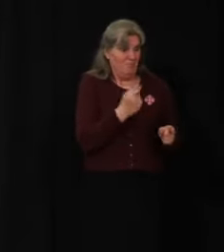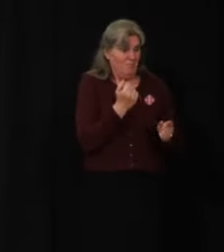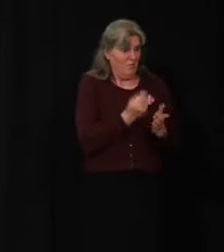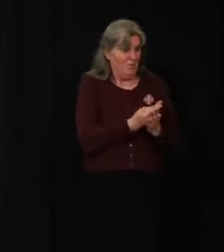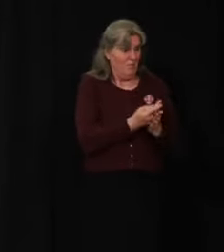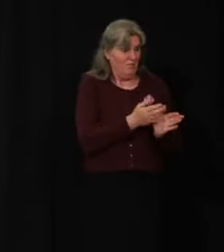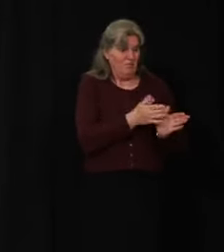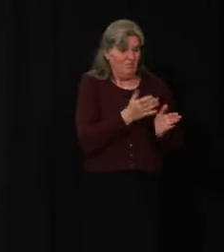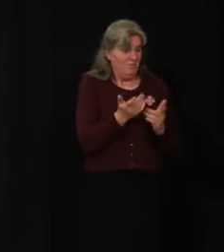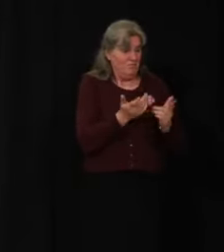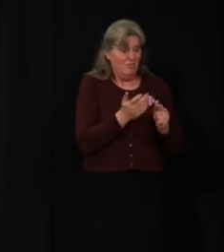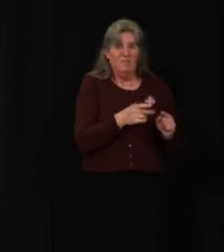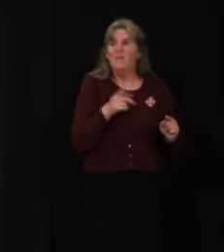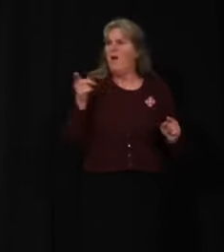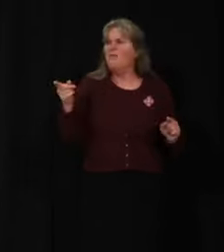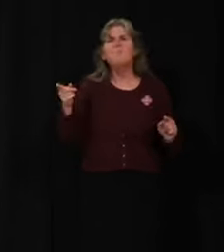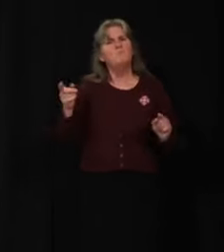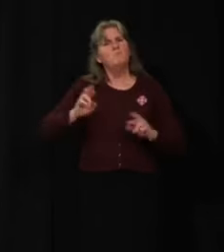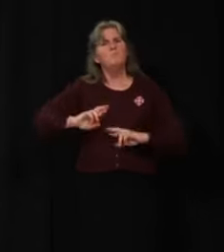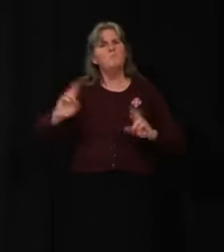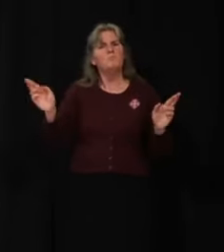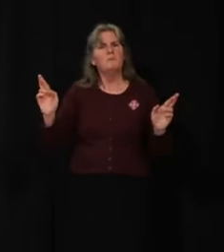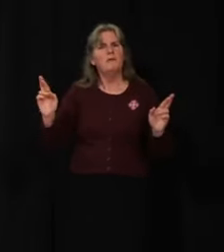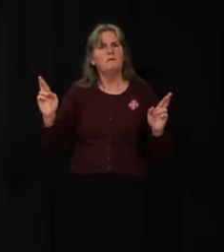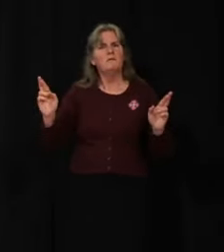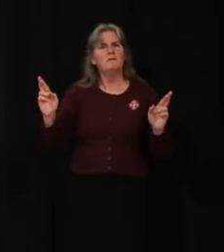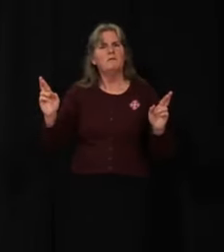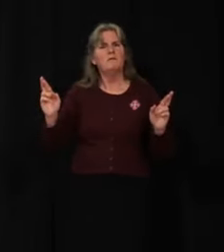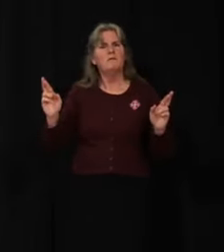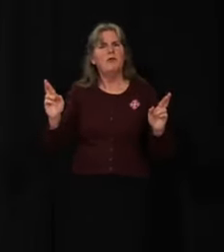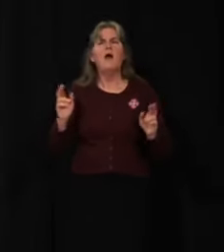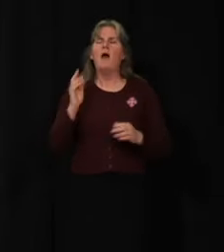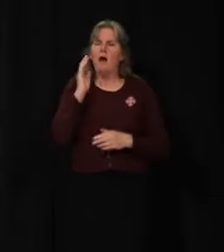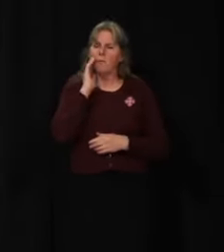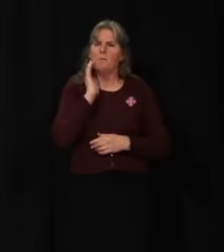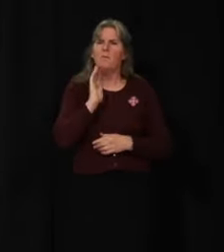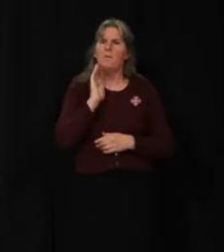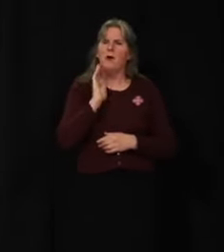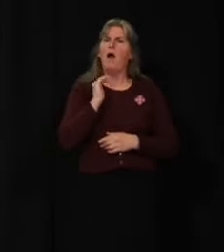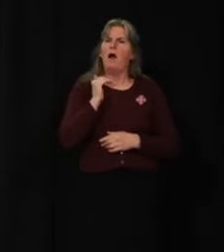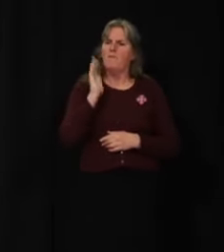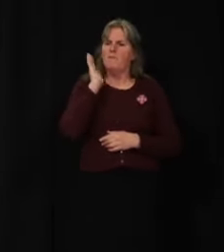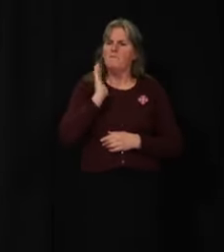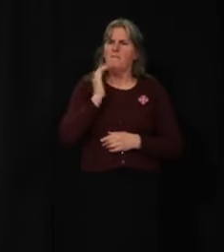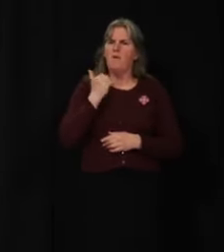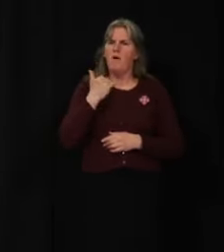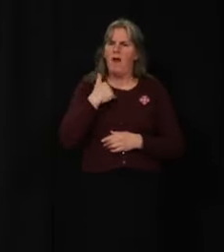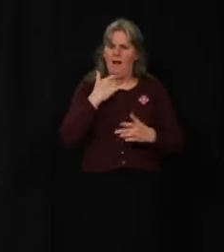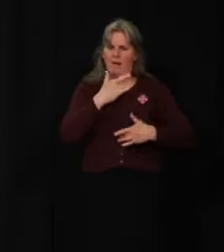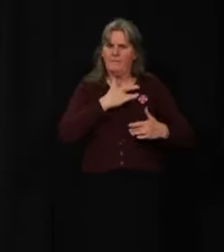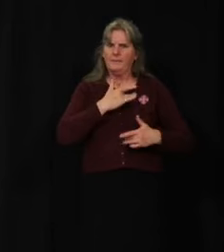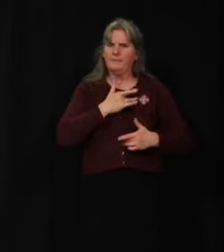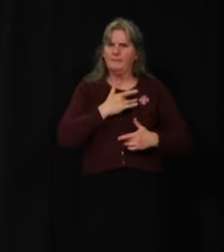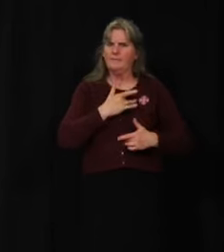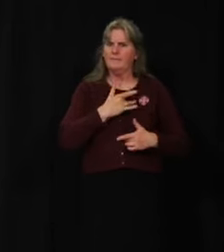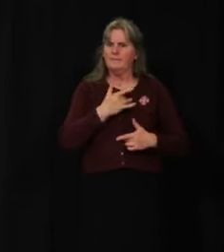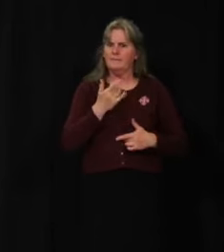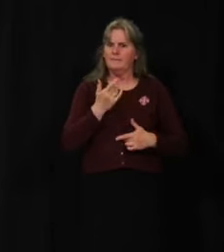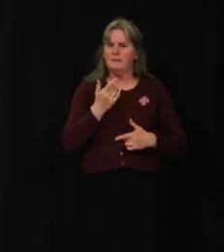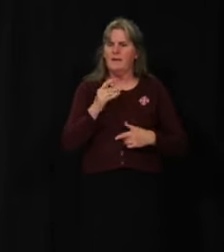be given. Then as I said, the inspection is the last thing. So we are not holding them to the inspection before they